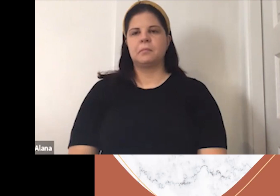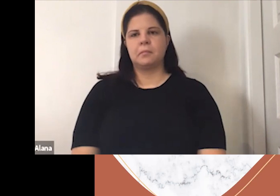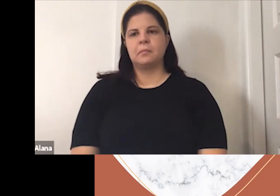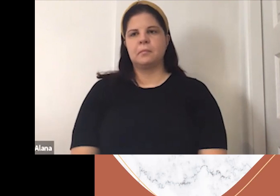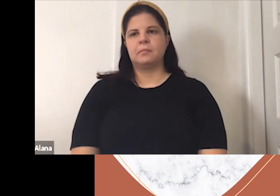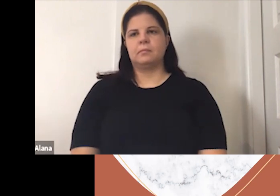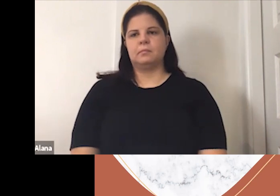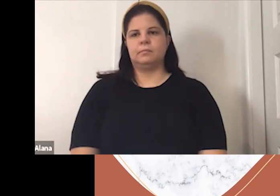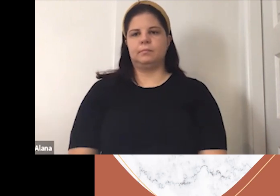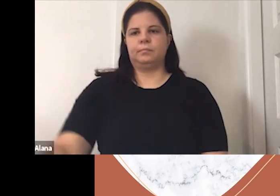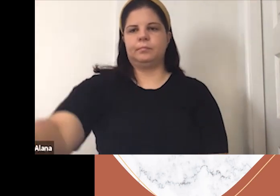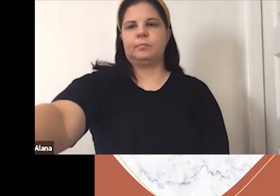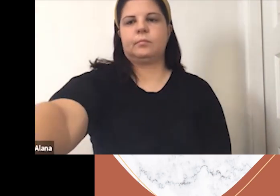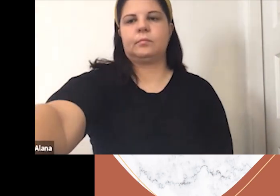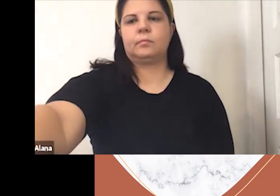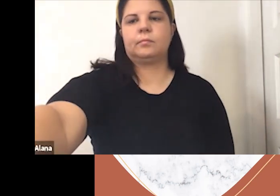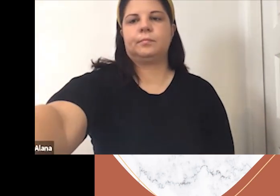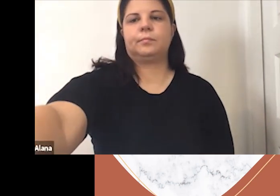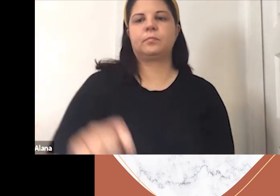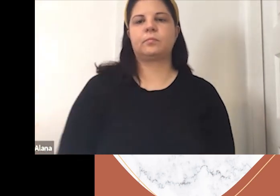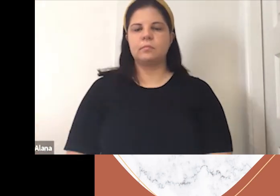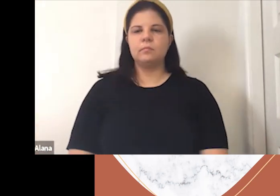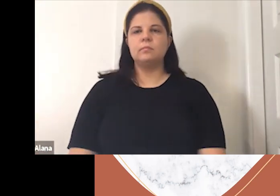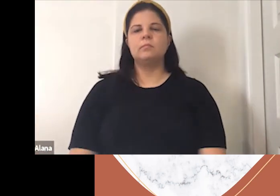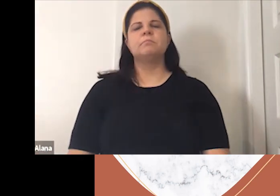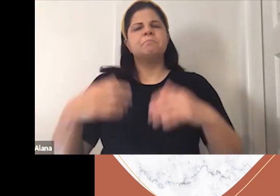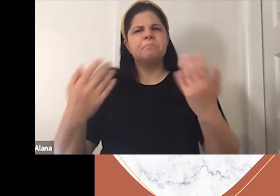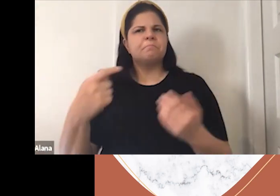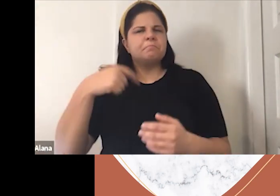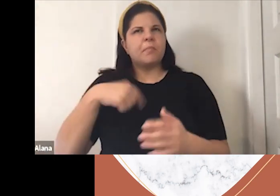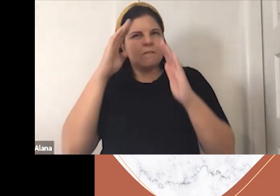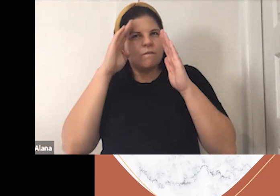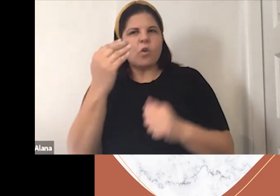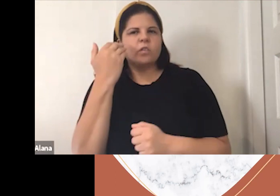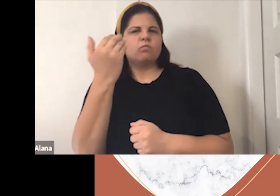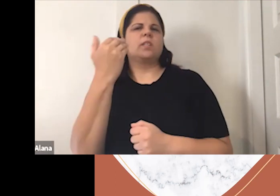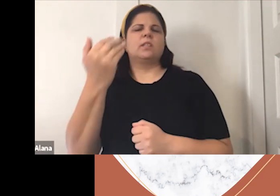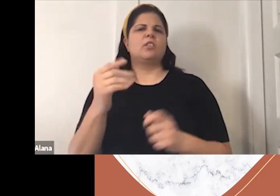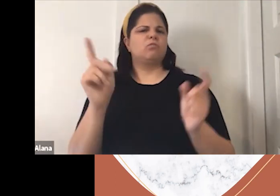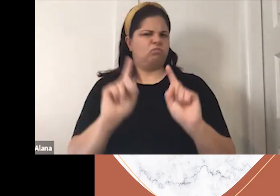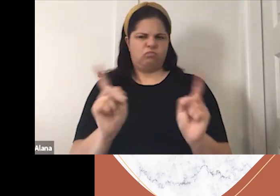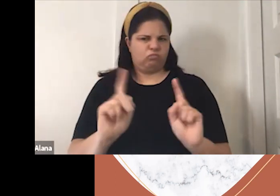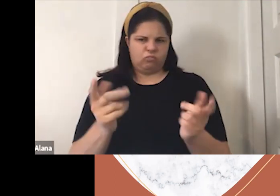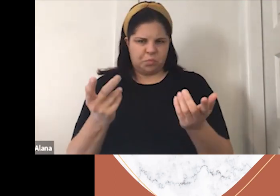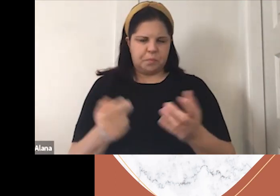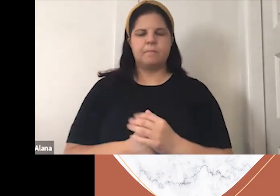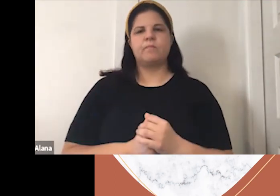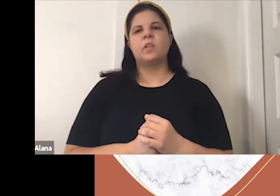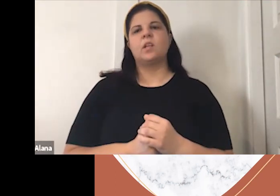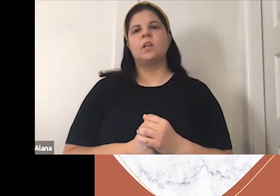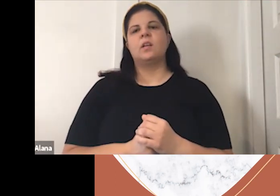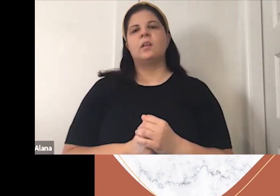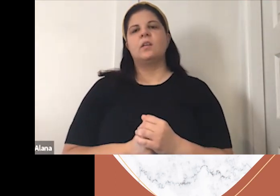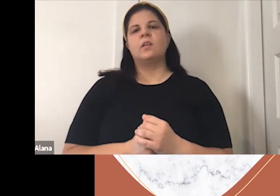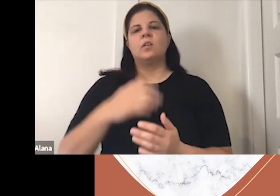Now, the focus of the presentation that I'm doing today is particularly the arts and disability